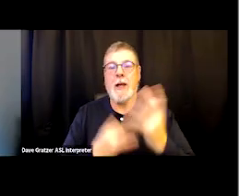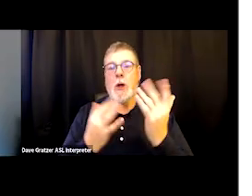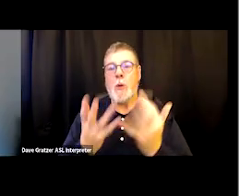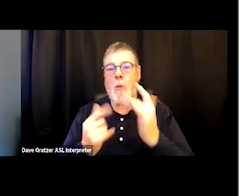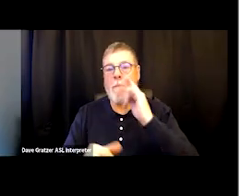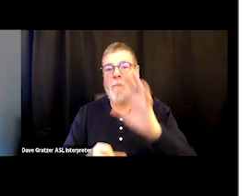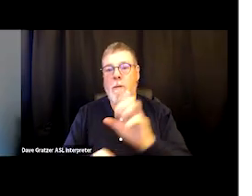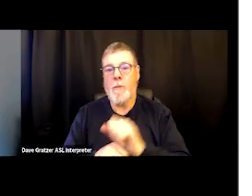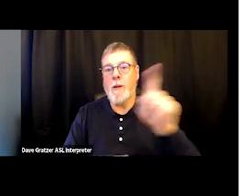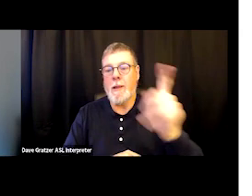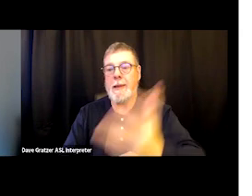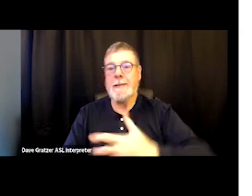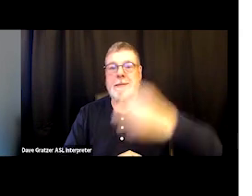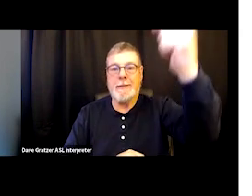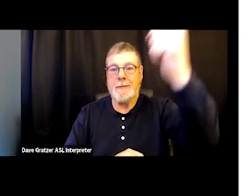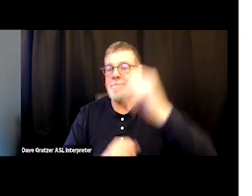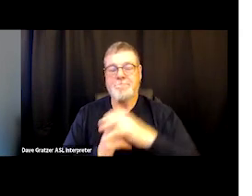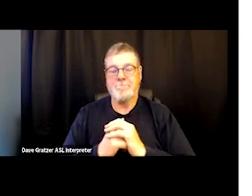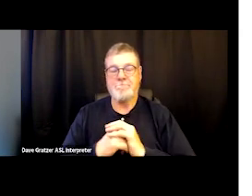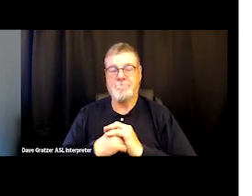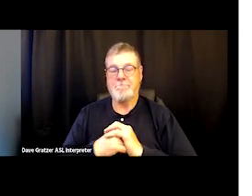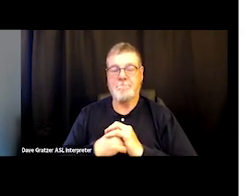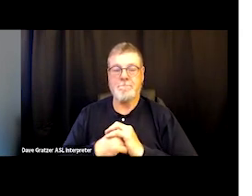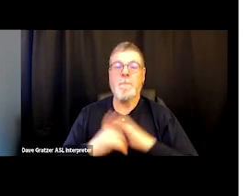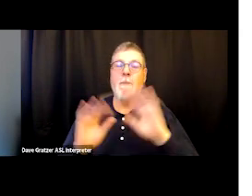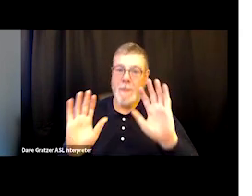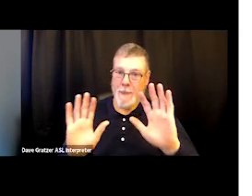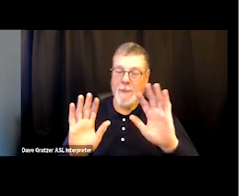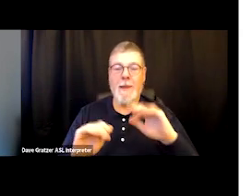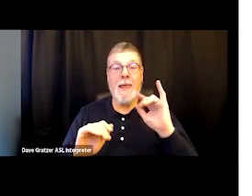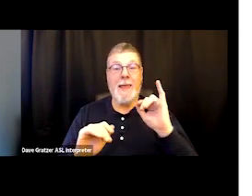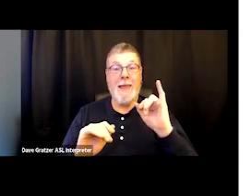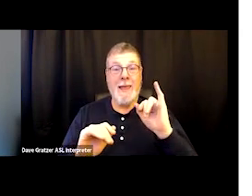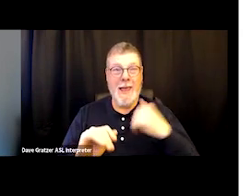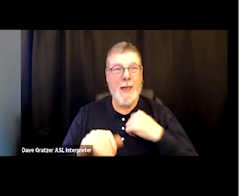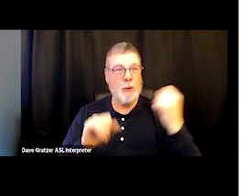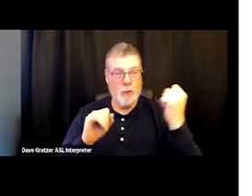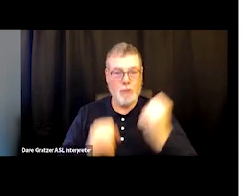taking the application for the applicant. So that's why I said we'd strongly recommend